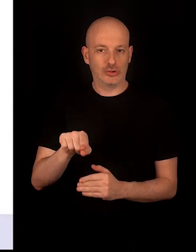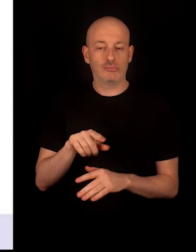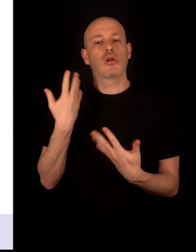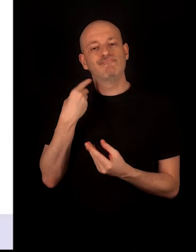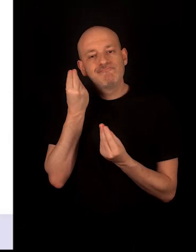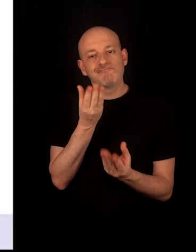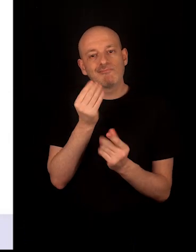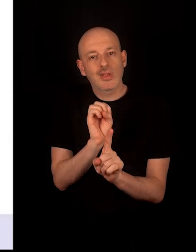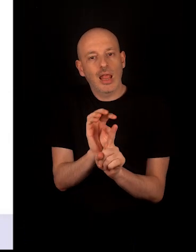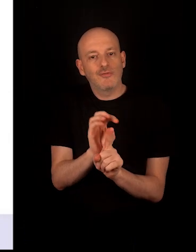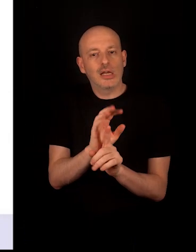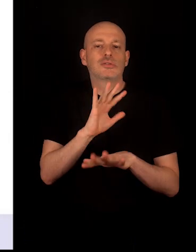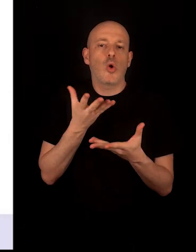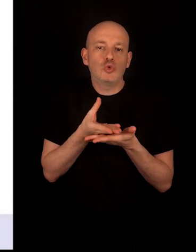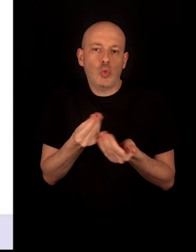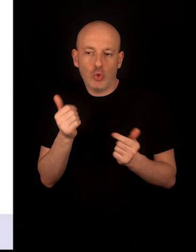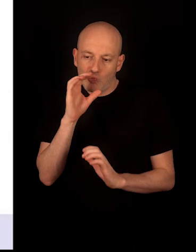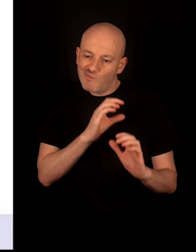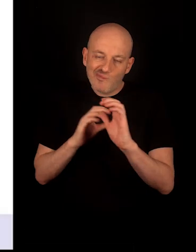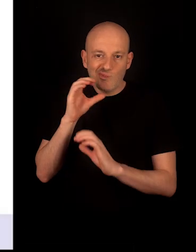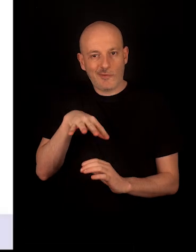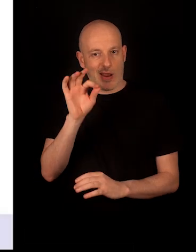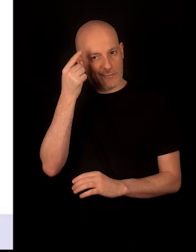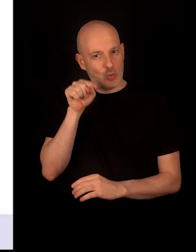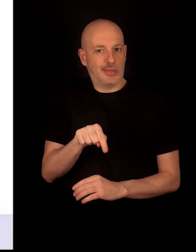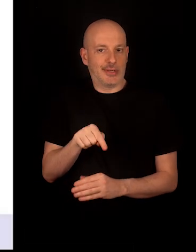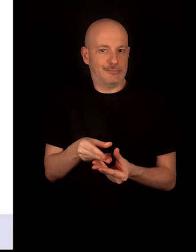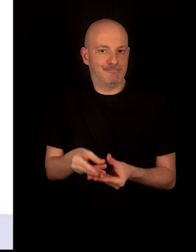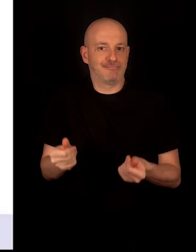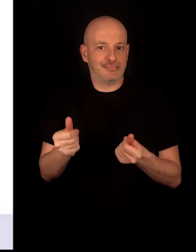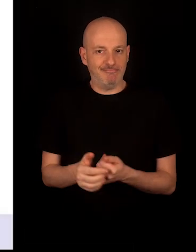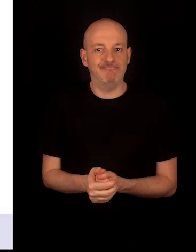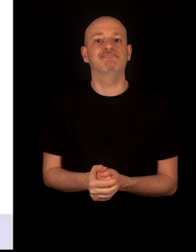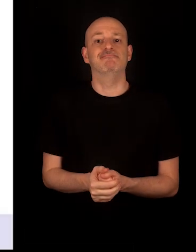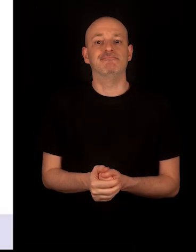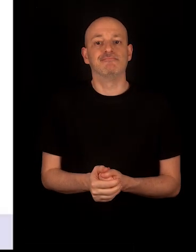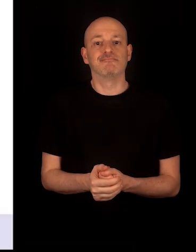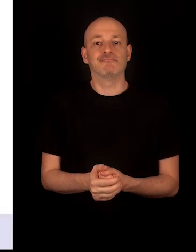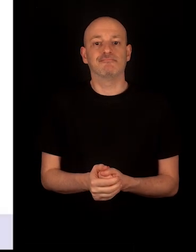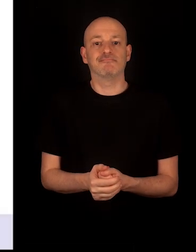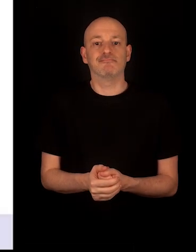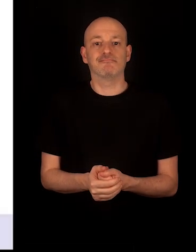and then we can advise you on what to do and we can find a solution.